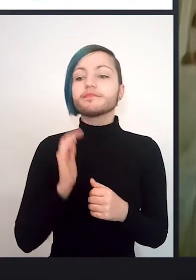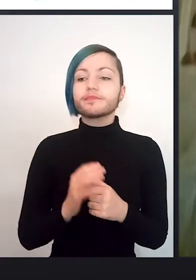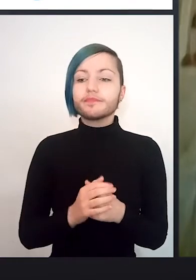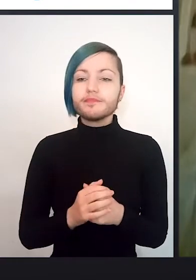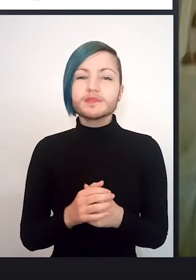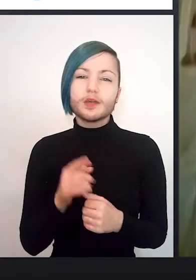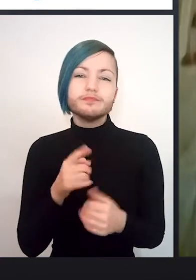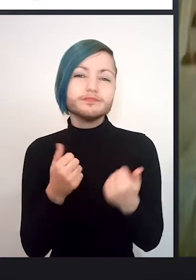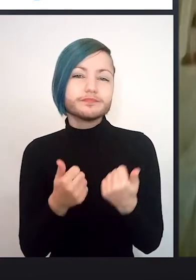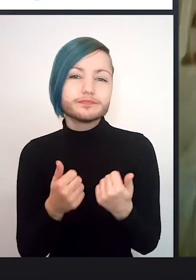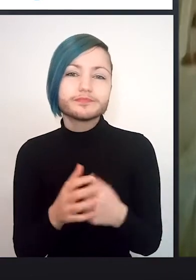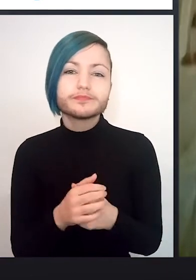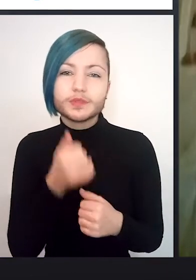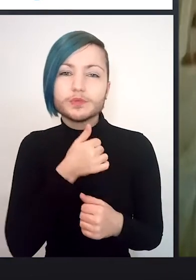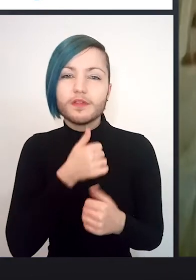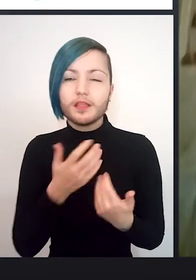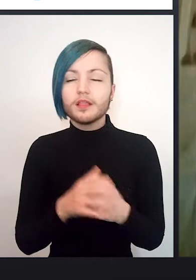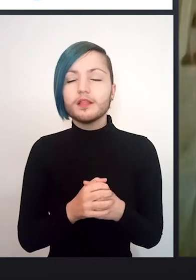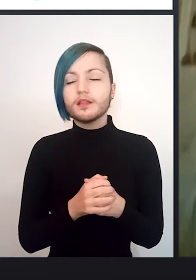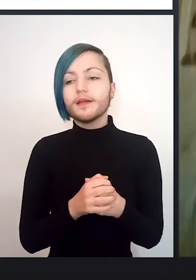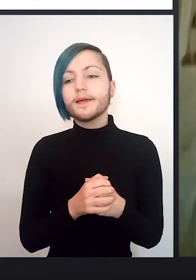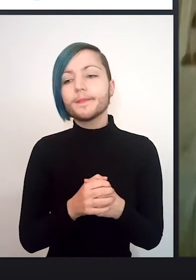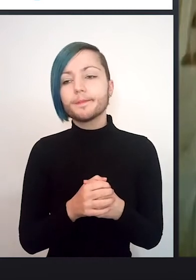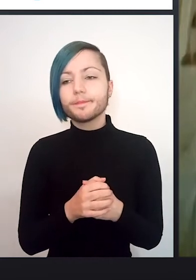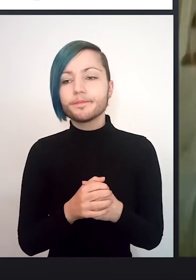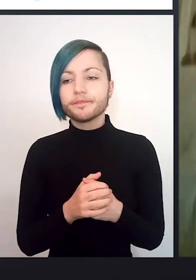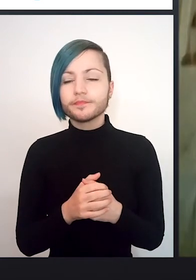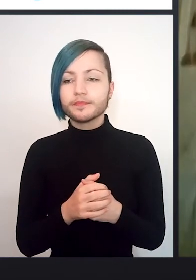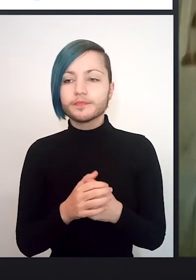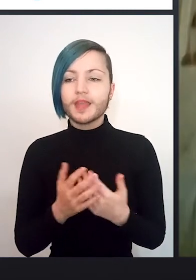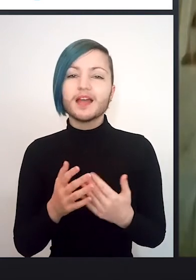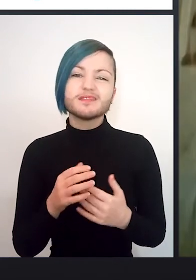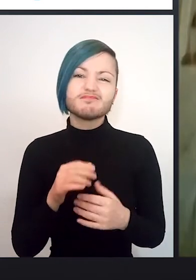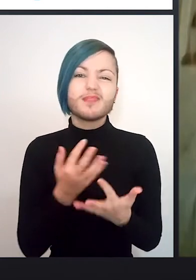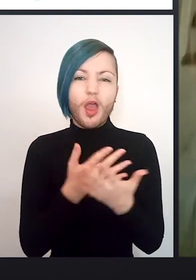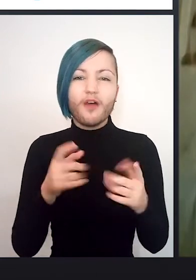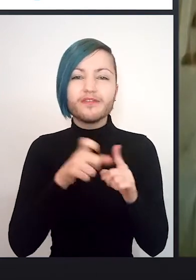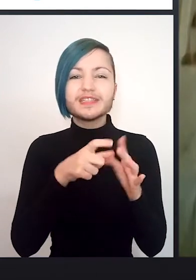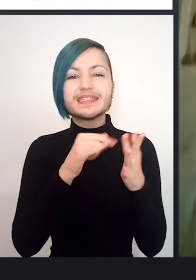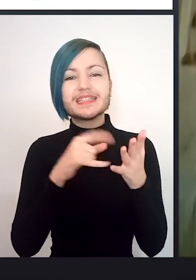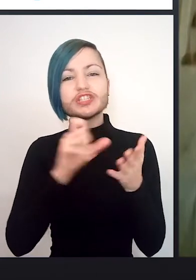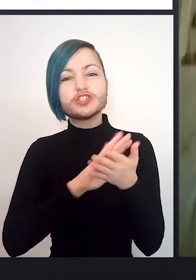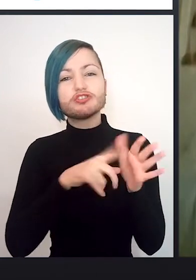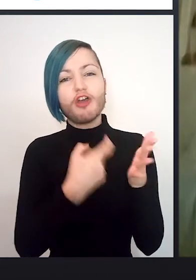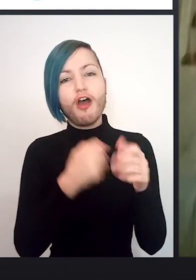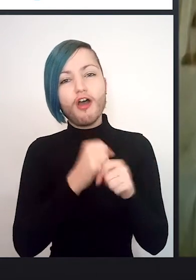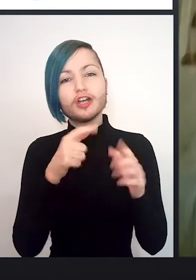So that was good, yeah. And you're gonna gonna get a lot of discharge while you do it,